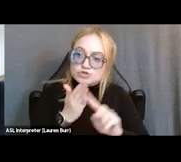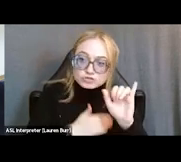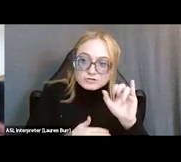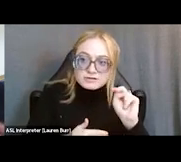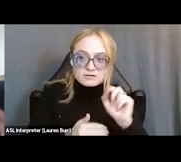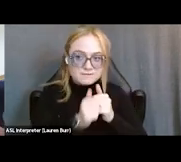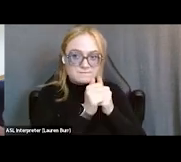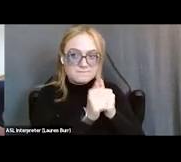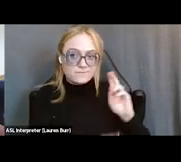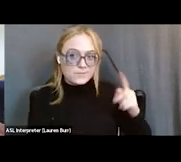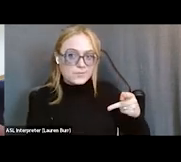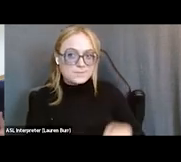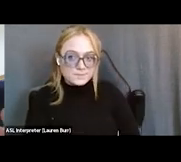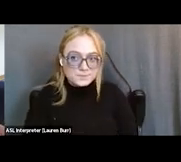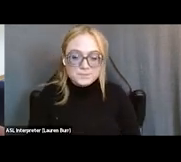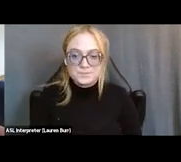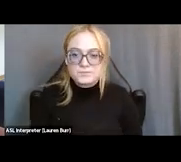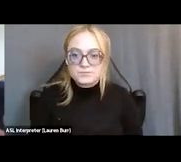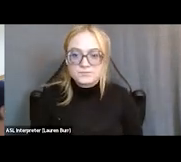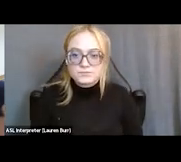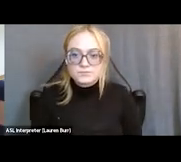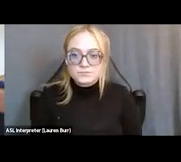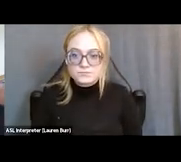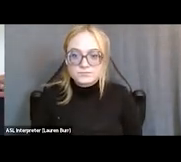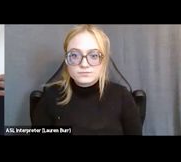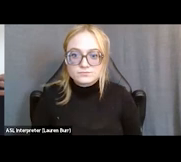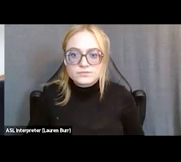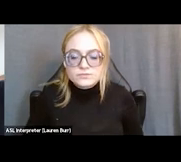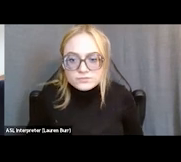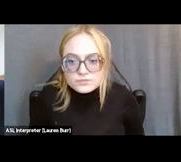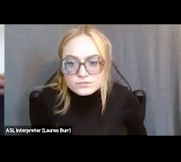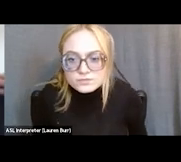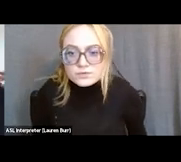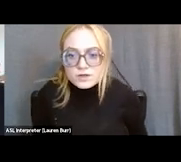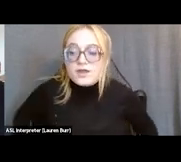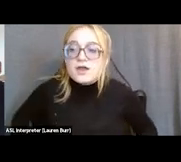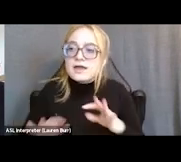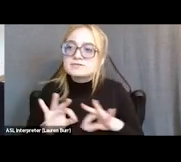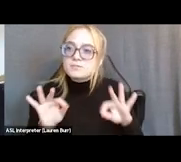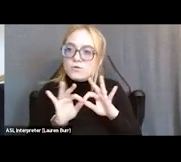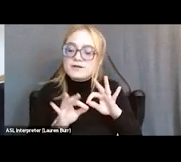But I think when we're talking about being embrace as being a key, it's important to not be annoying and to remember don't